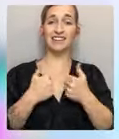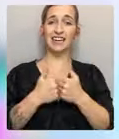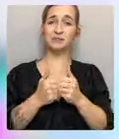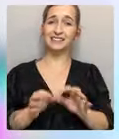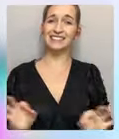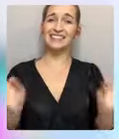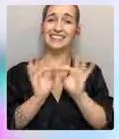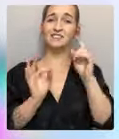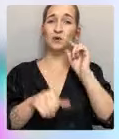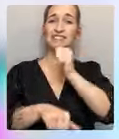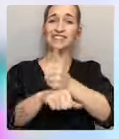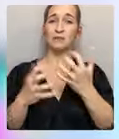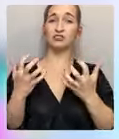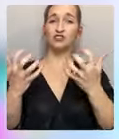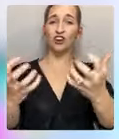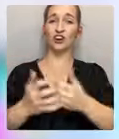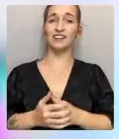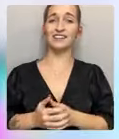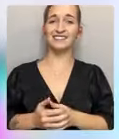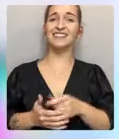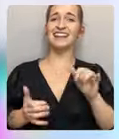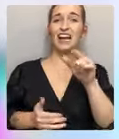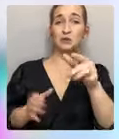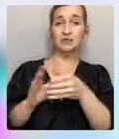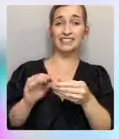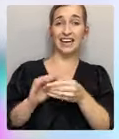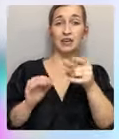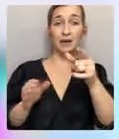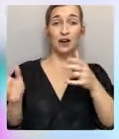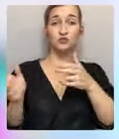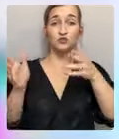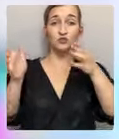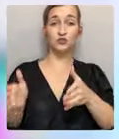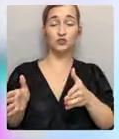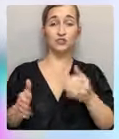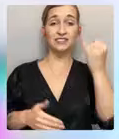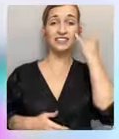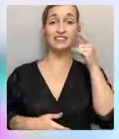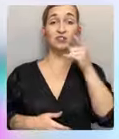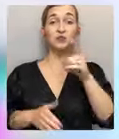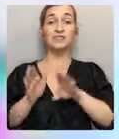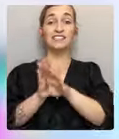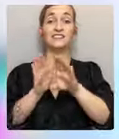is key for establishing an audience in the first place. But what you said about shooters, if you're developing a title and aren't considering women,